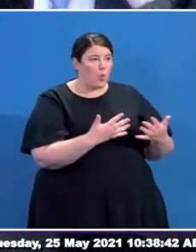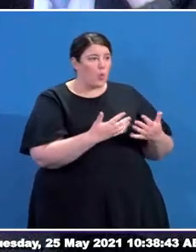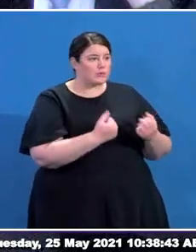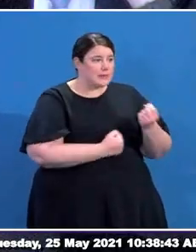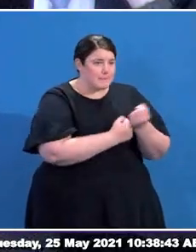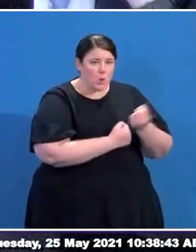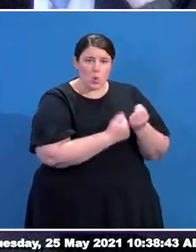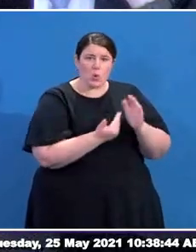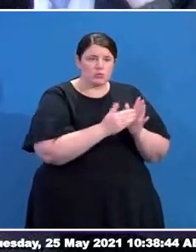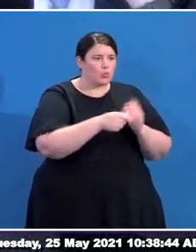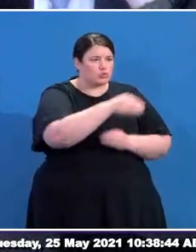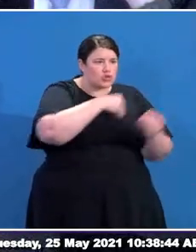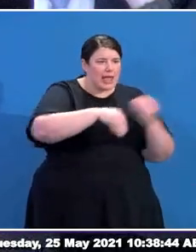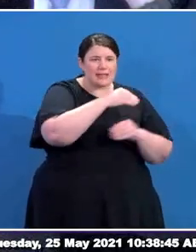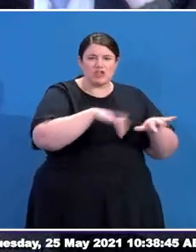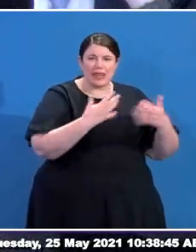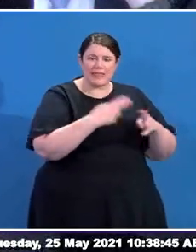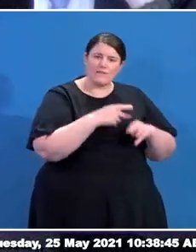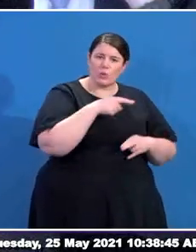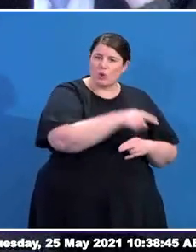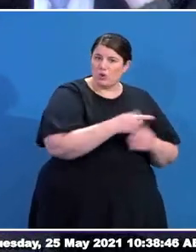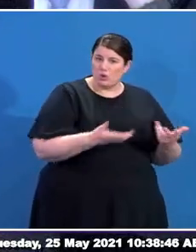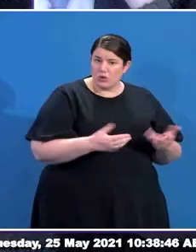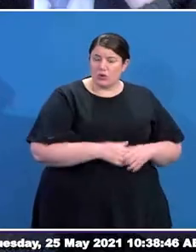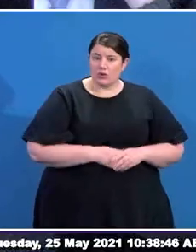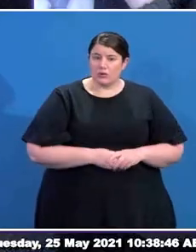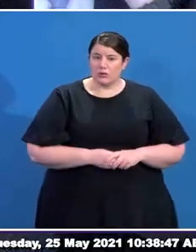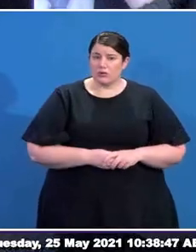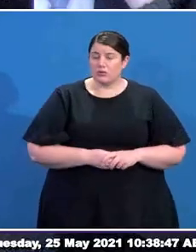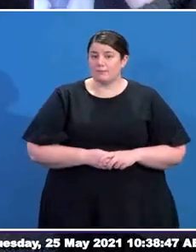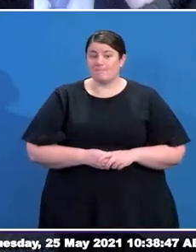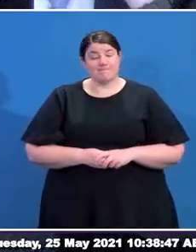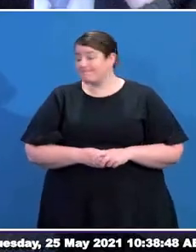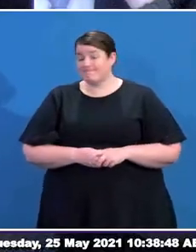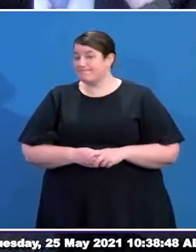in an appropriate format? Are you aware whether that was ever offered to Melissa? No, not at all.